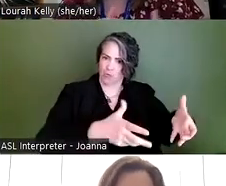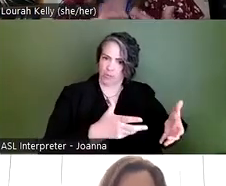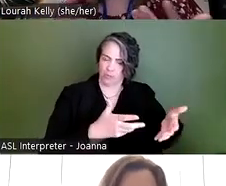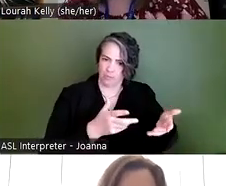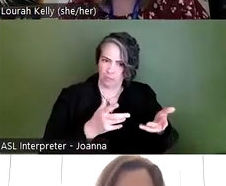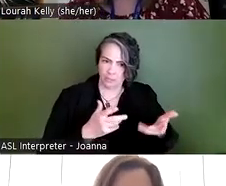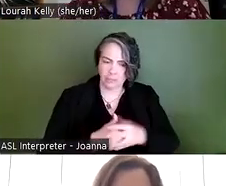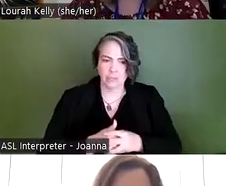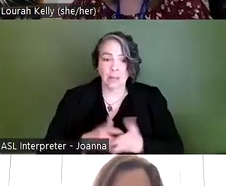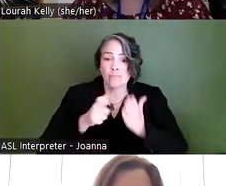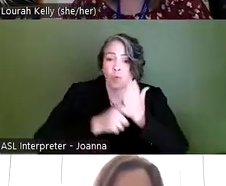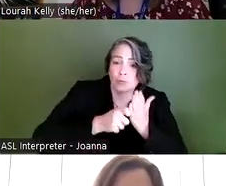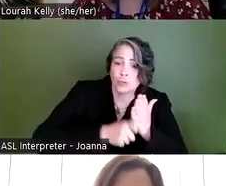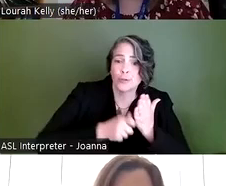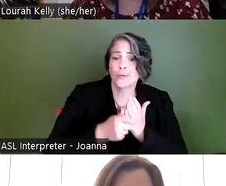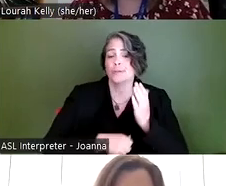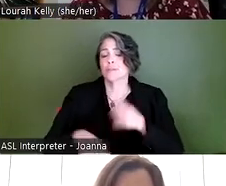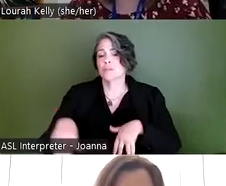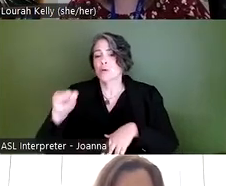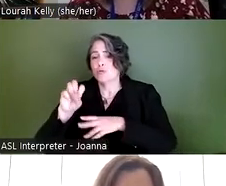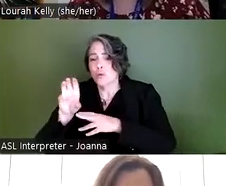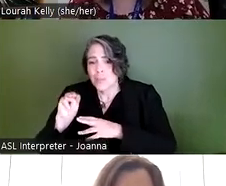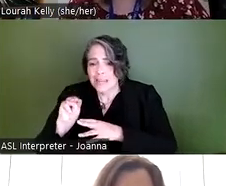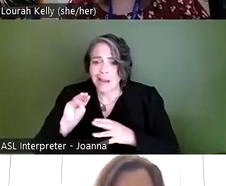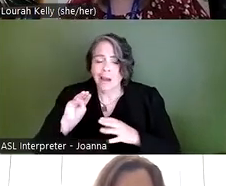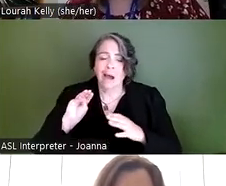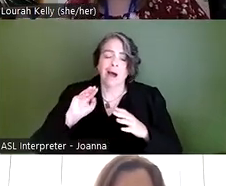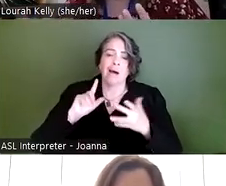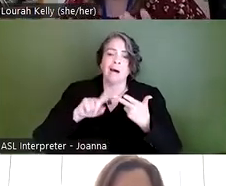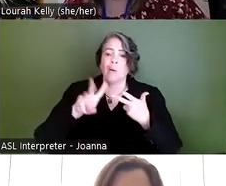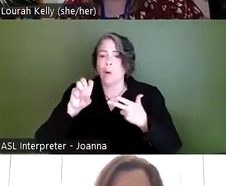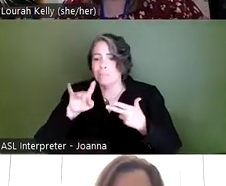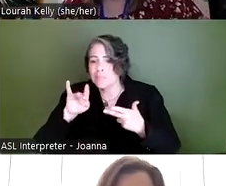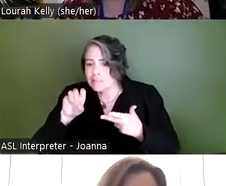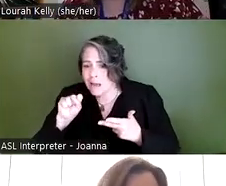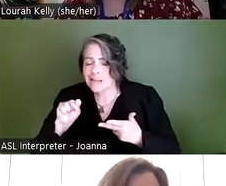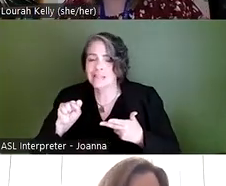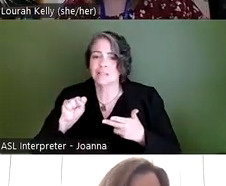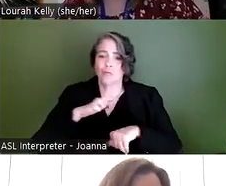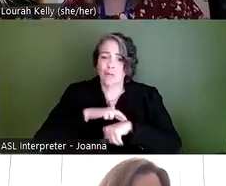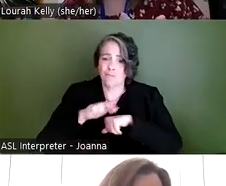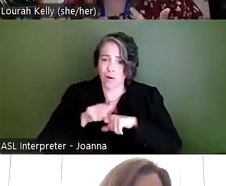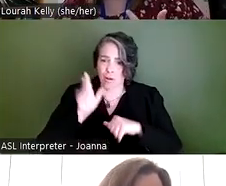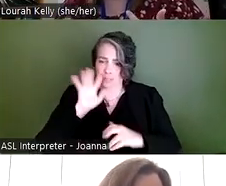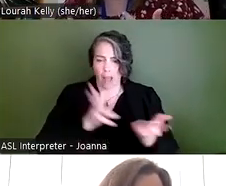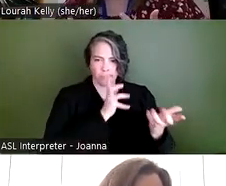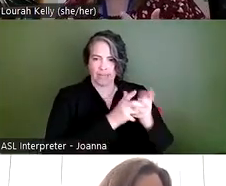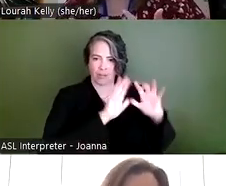social media outreach, websites, referrals, specifically to these groups and making sure our